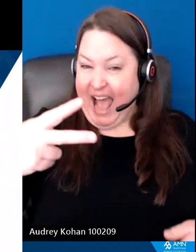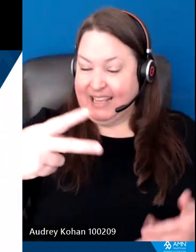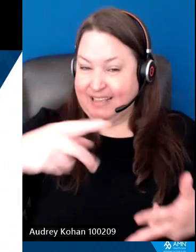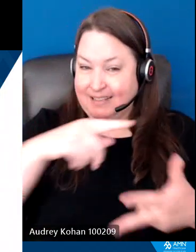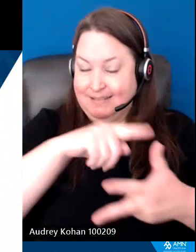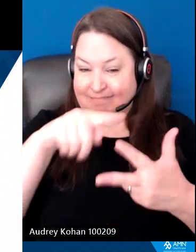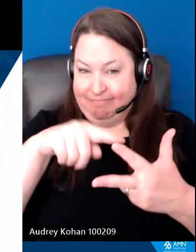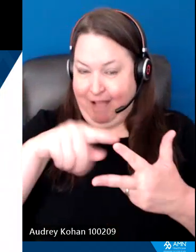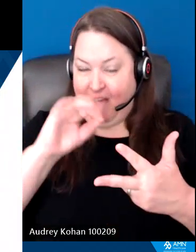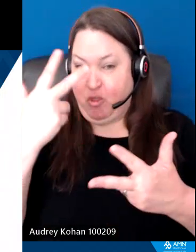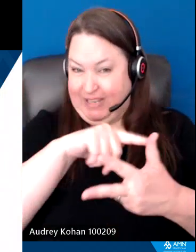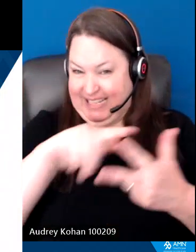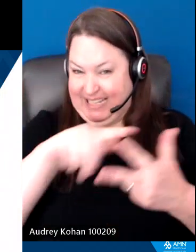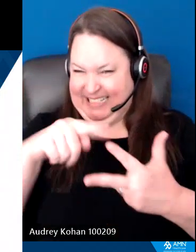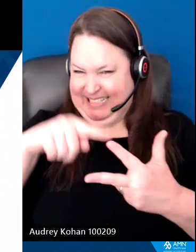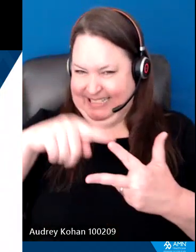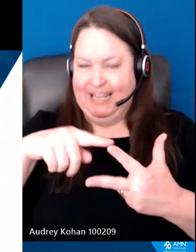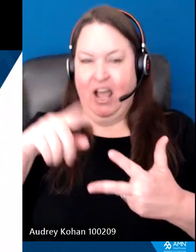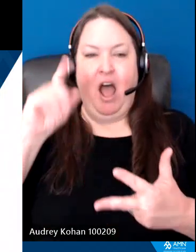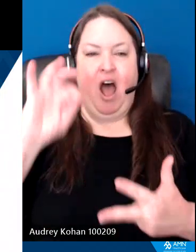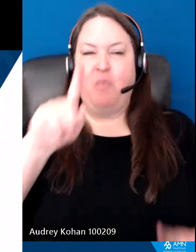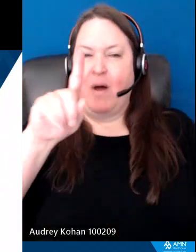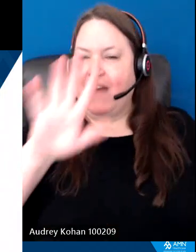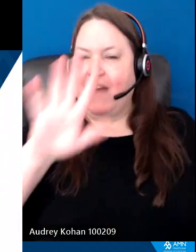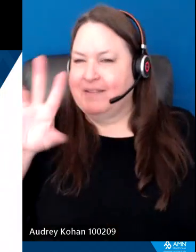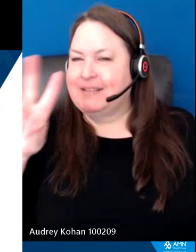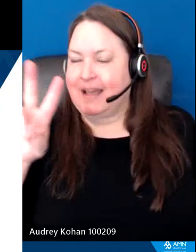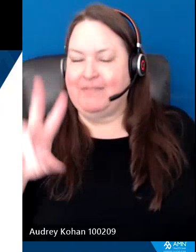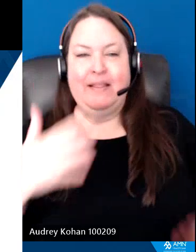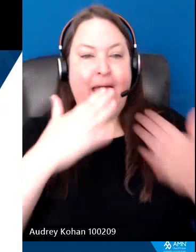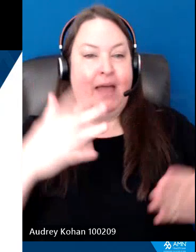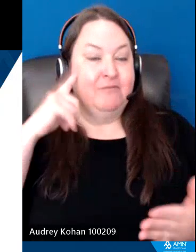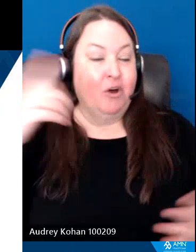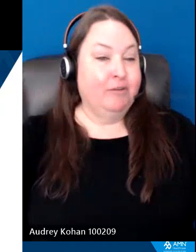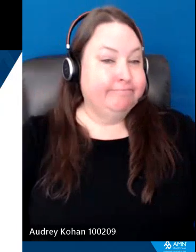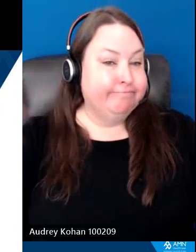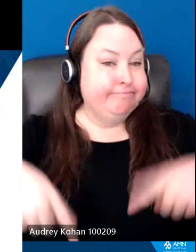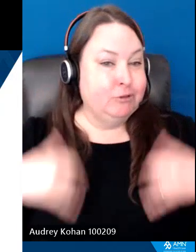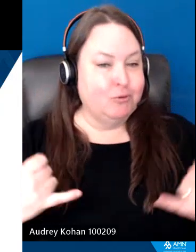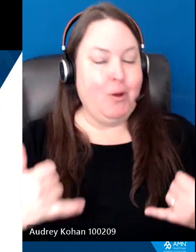focused on 1557 thank you all very much for being here today uh my name is Matt Fiddler